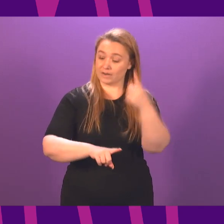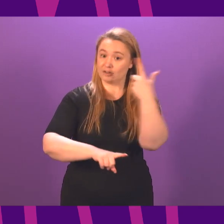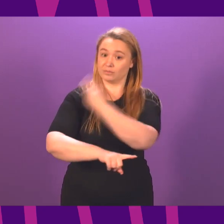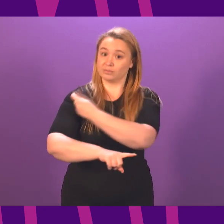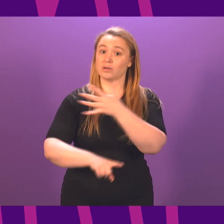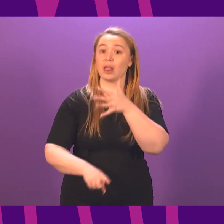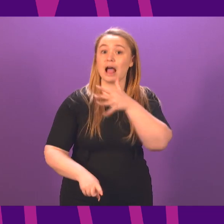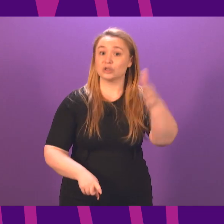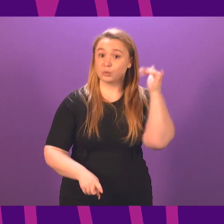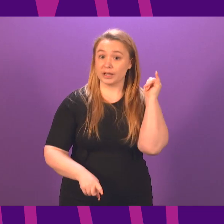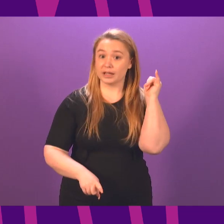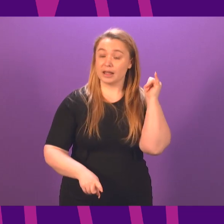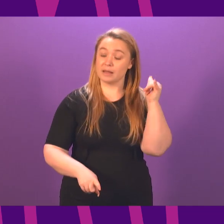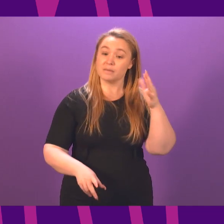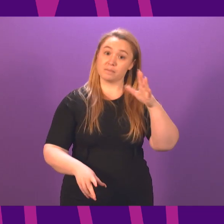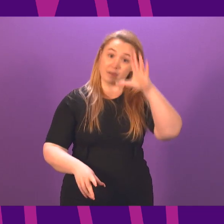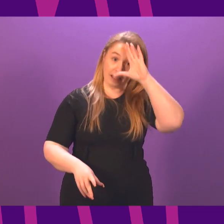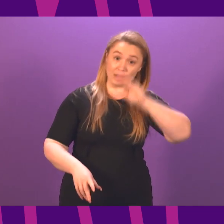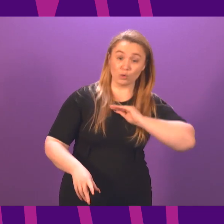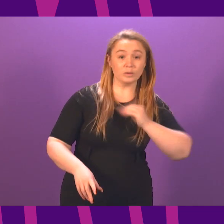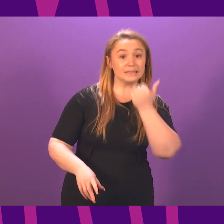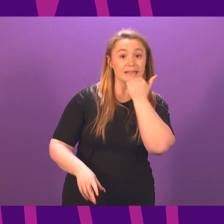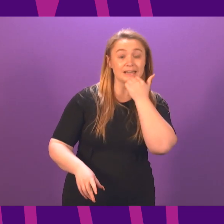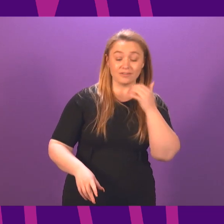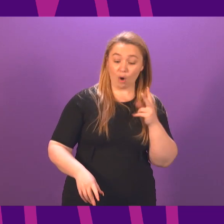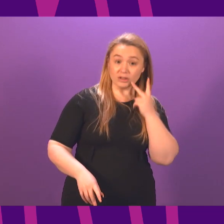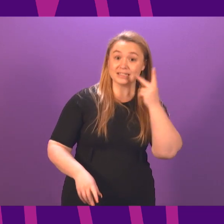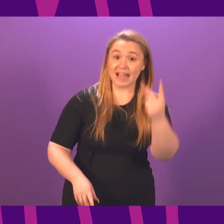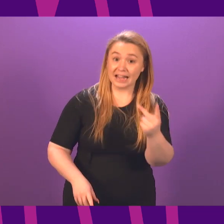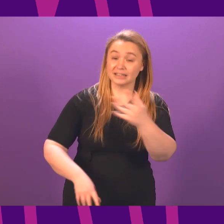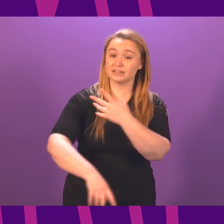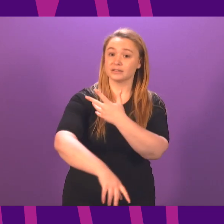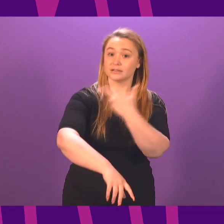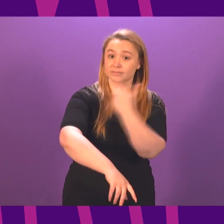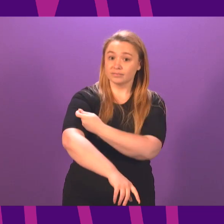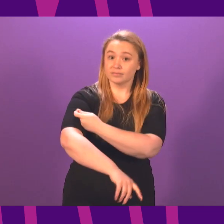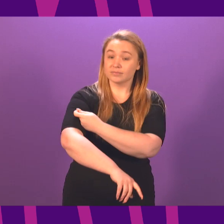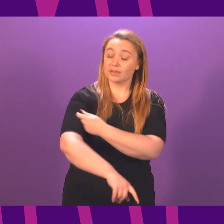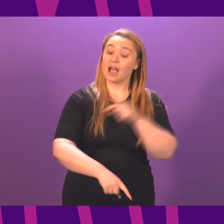she was given the date for her second dose, so that is already in the planning. It is part of the